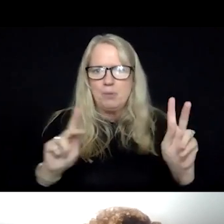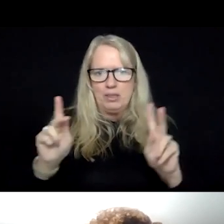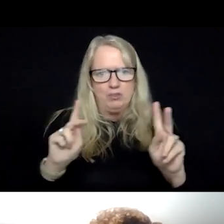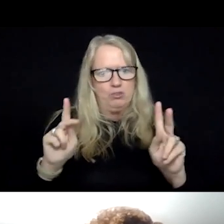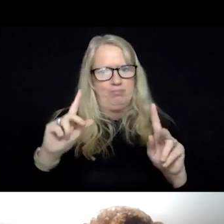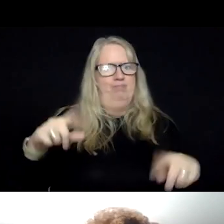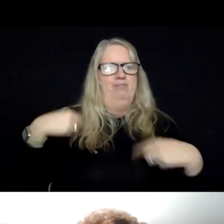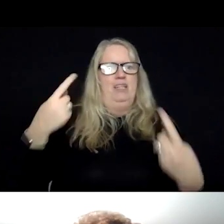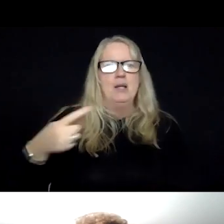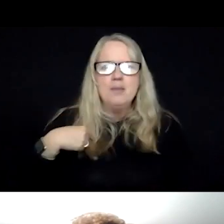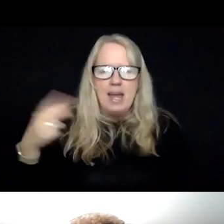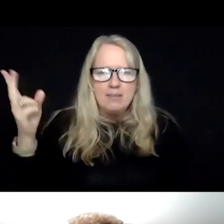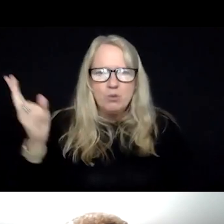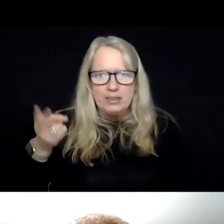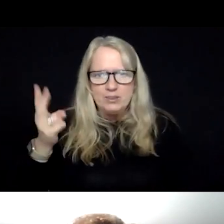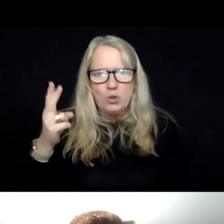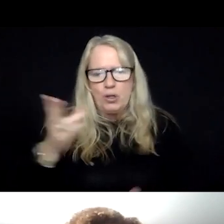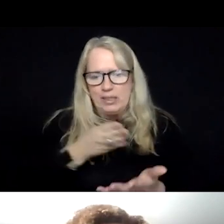HISTORICALLY MARGINALIZED. THANK YOU ALL FOR JOINING US